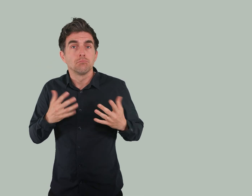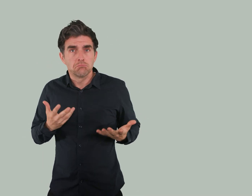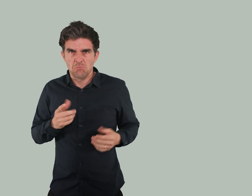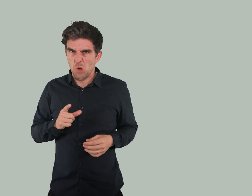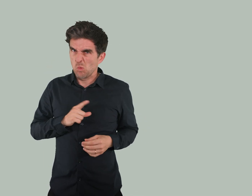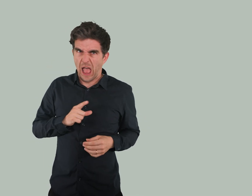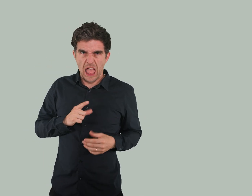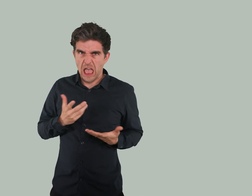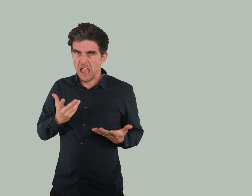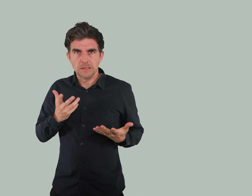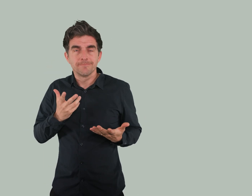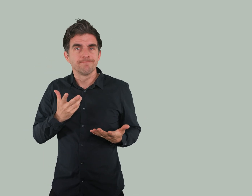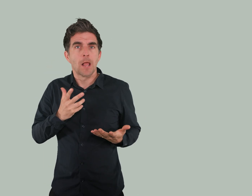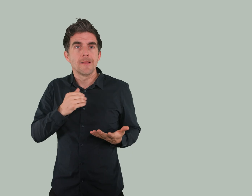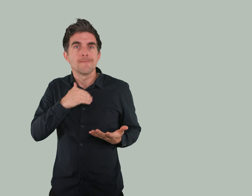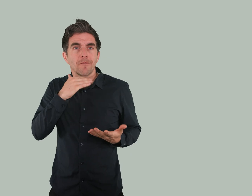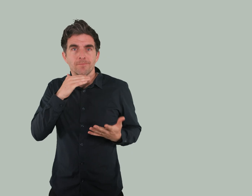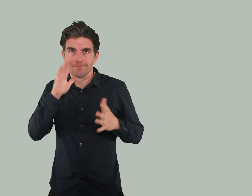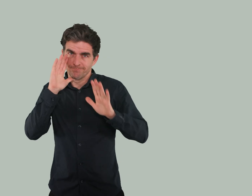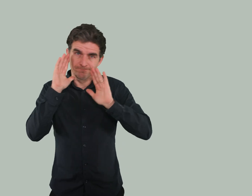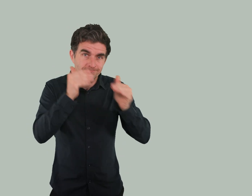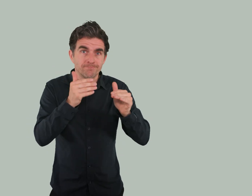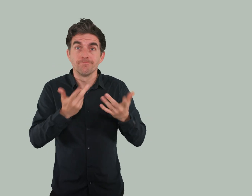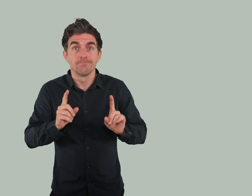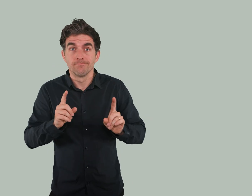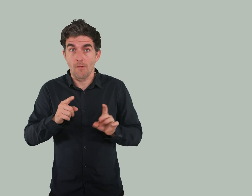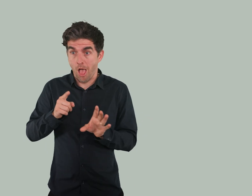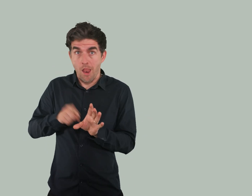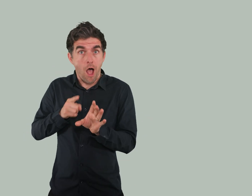Part of the reason this has not been a big enough arena of focus